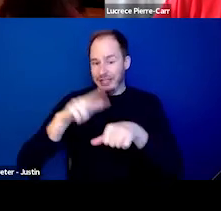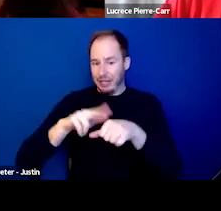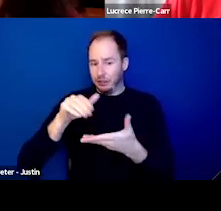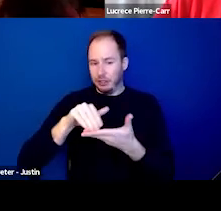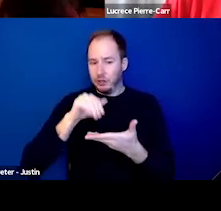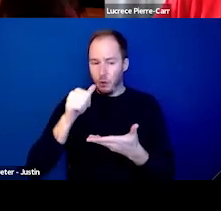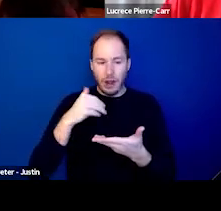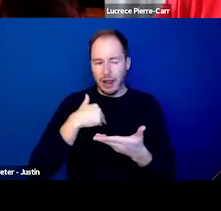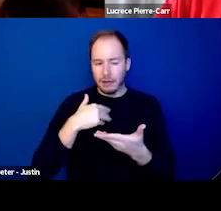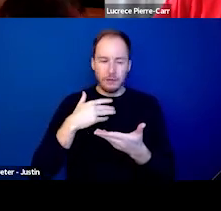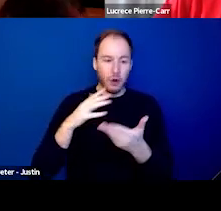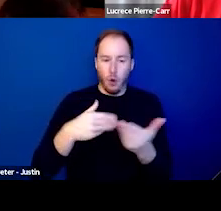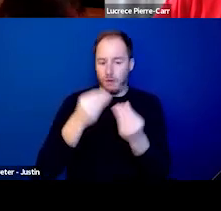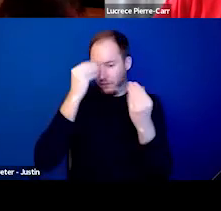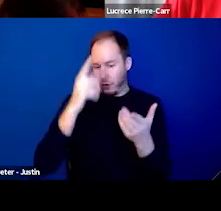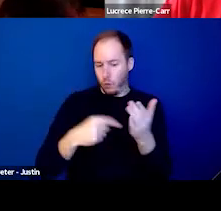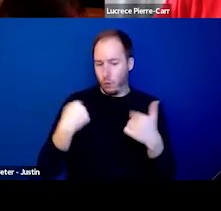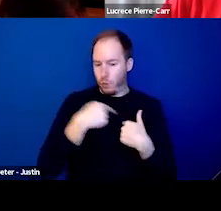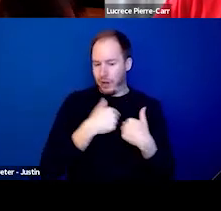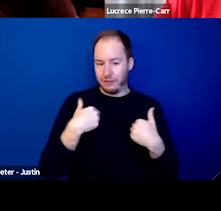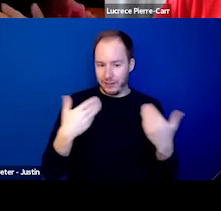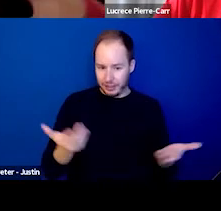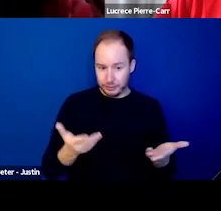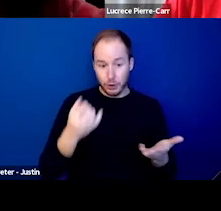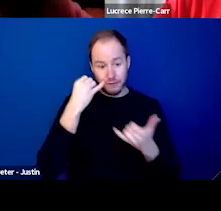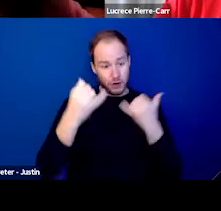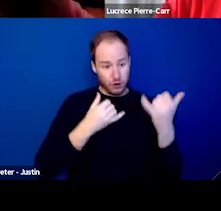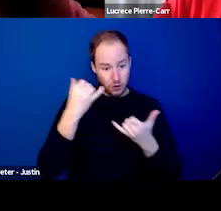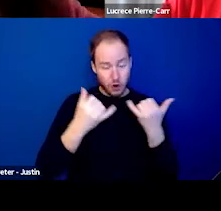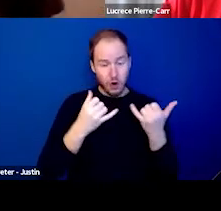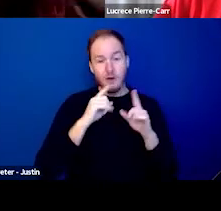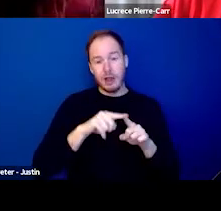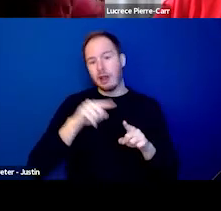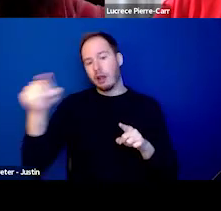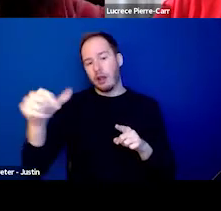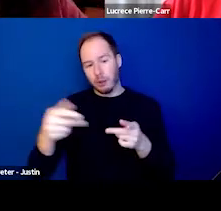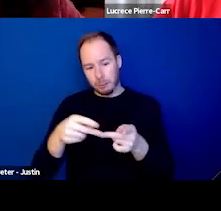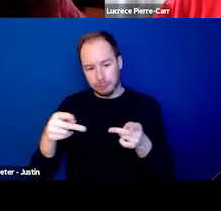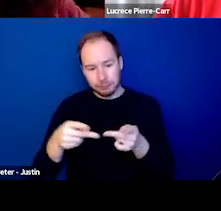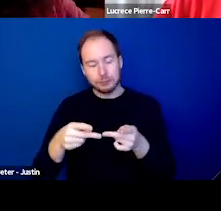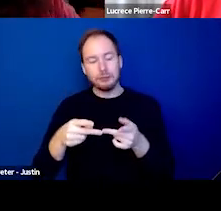And so often what can happen when we get these calls that are answered, other, out of our state